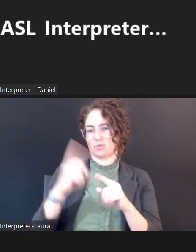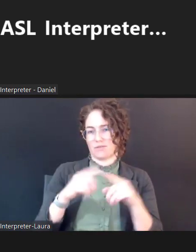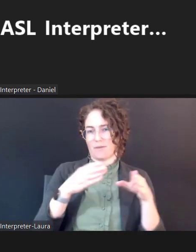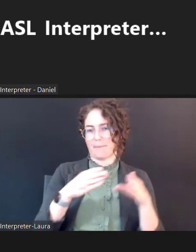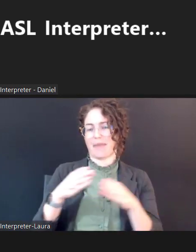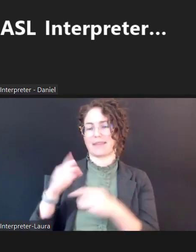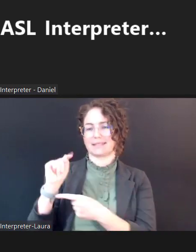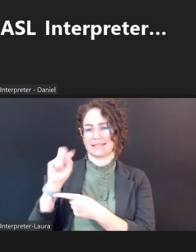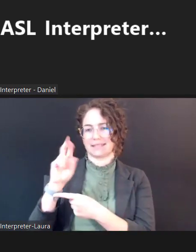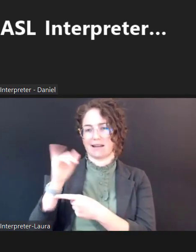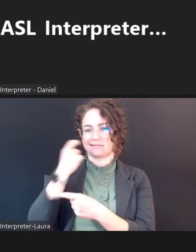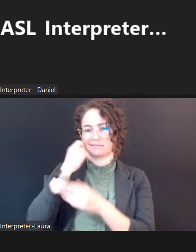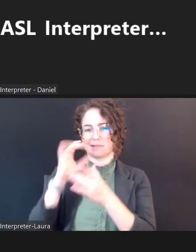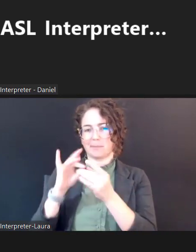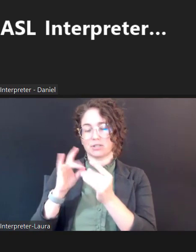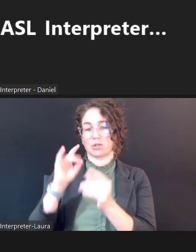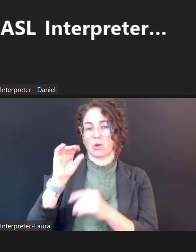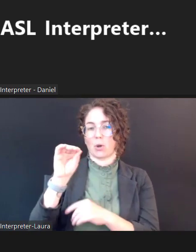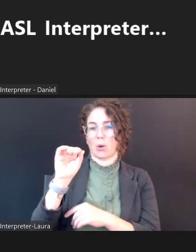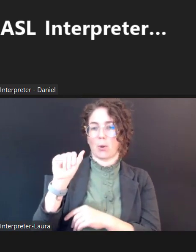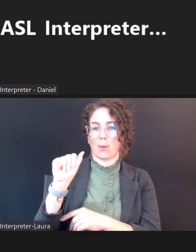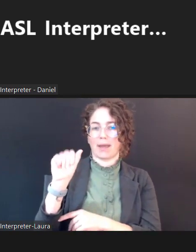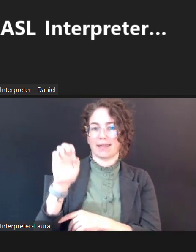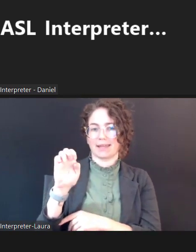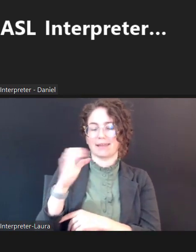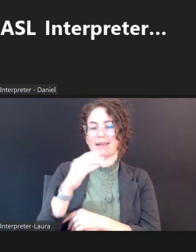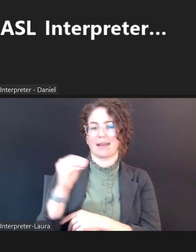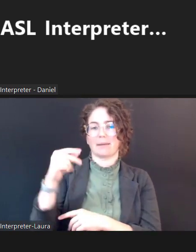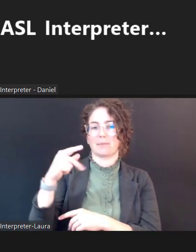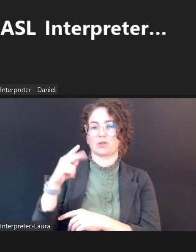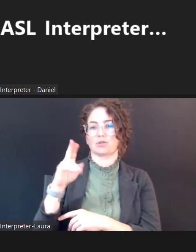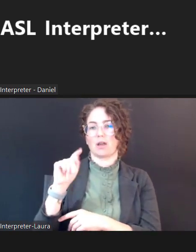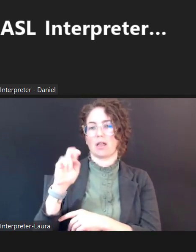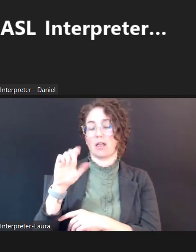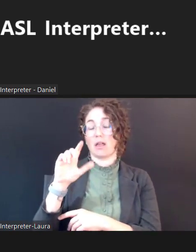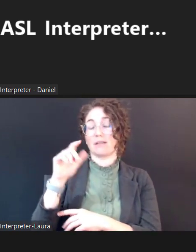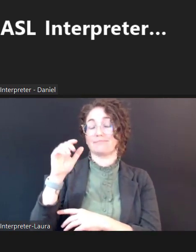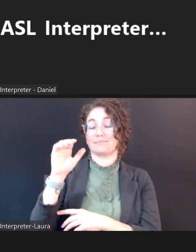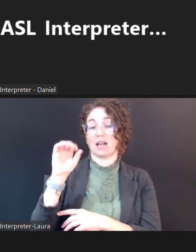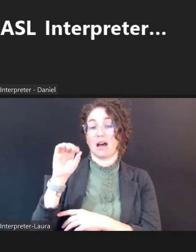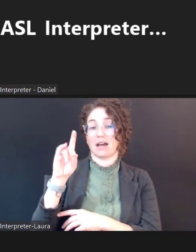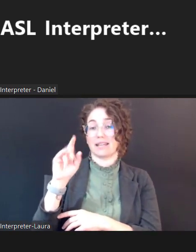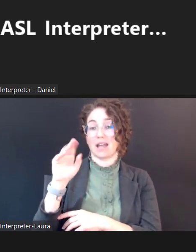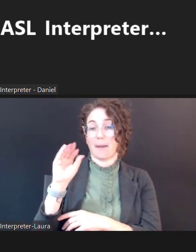and Pure Tone Audiometry starting with the overview of the OAE